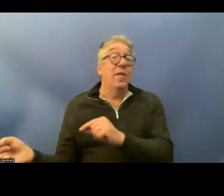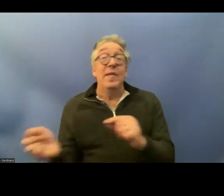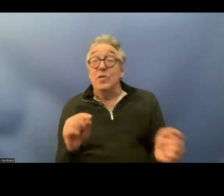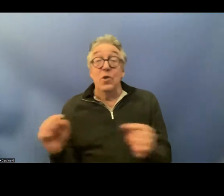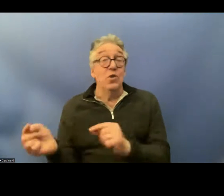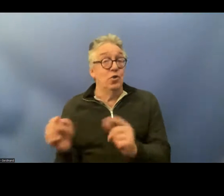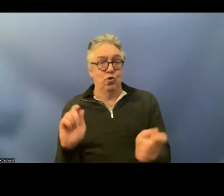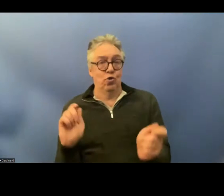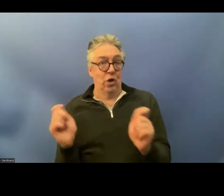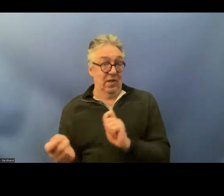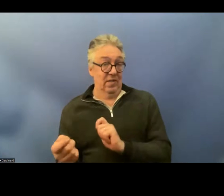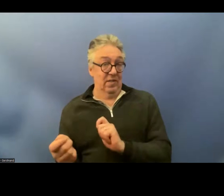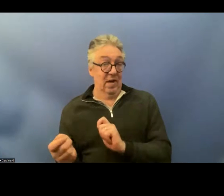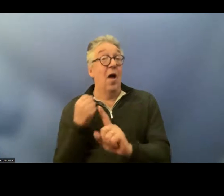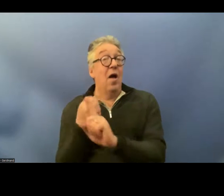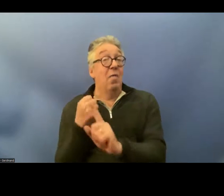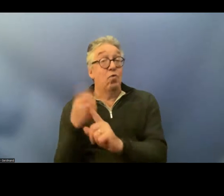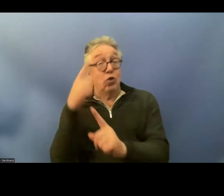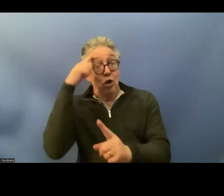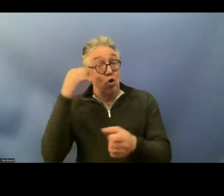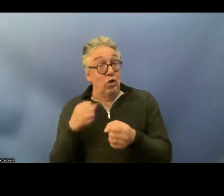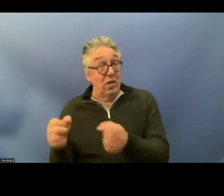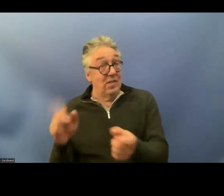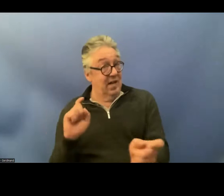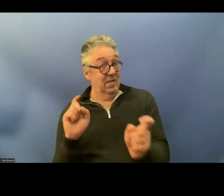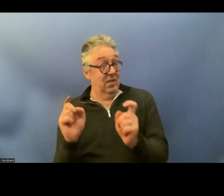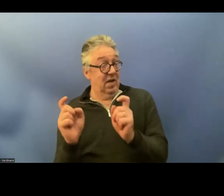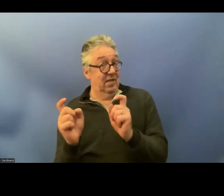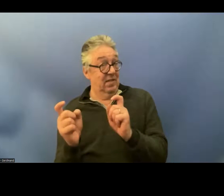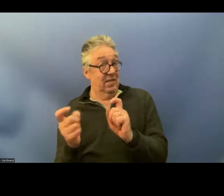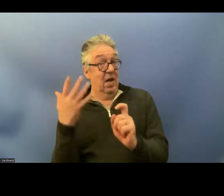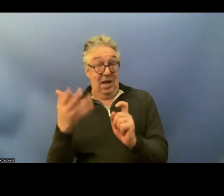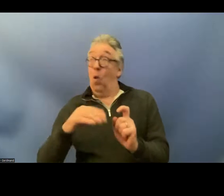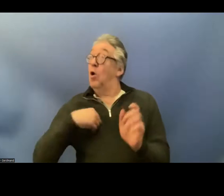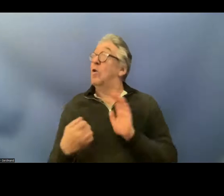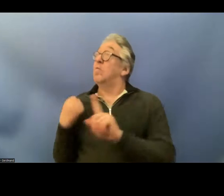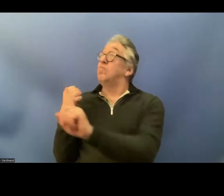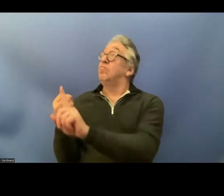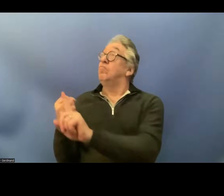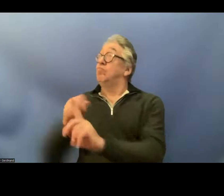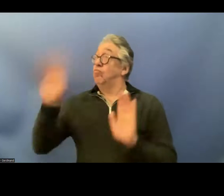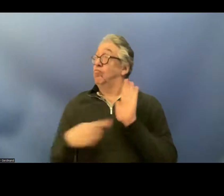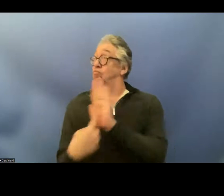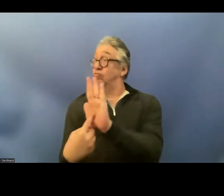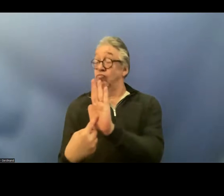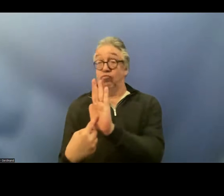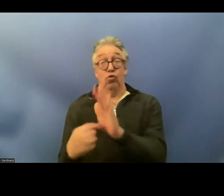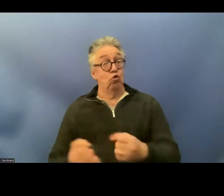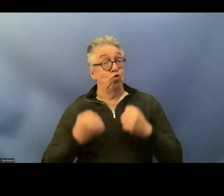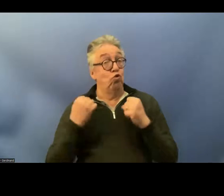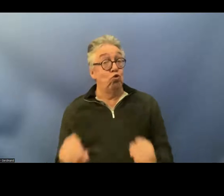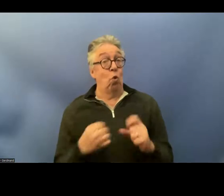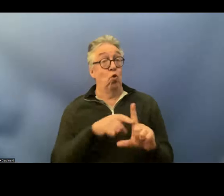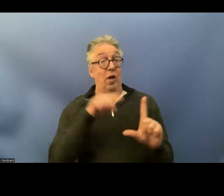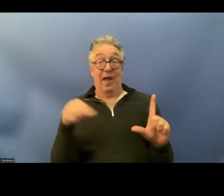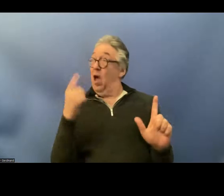are being somehow backed up by solid data and evidence which,